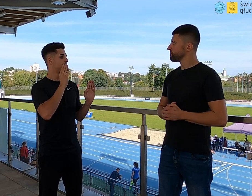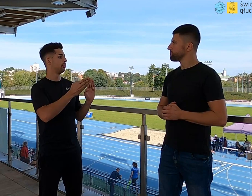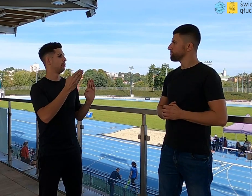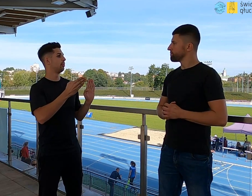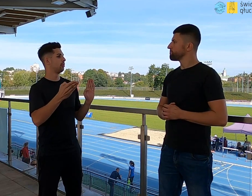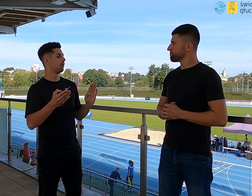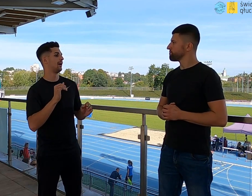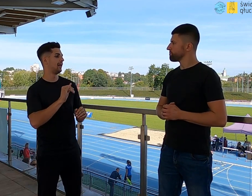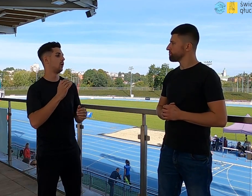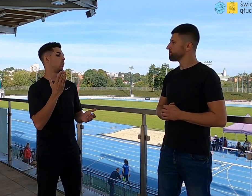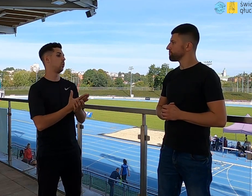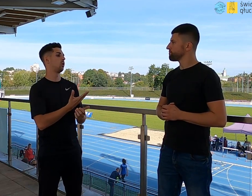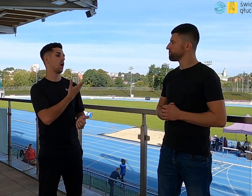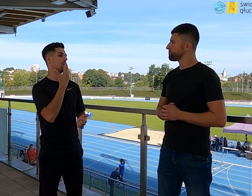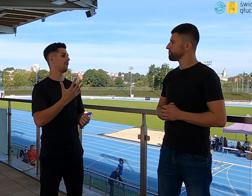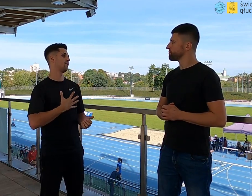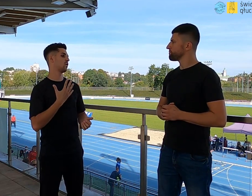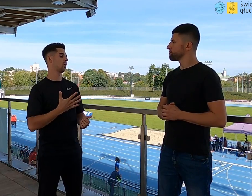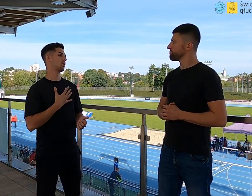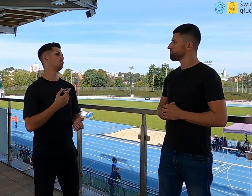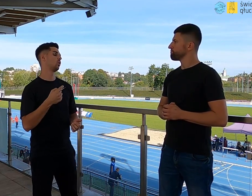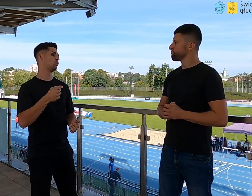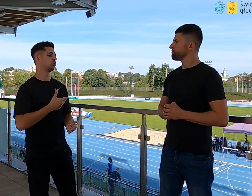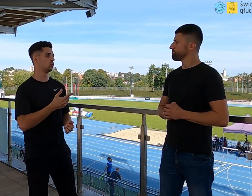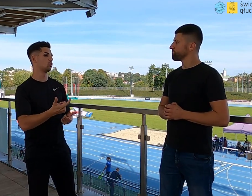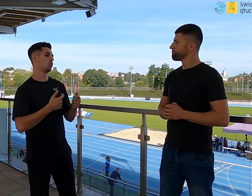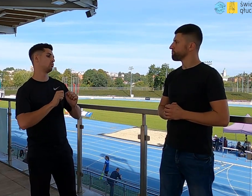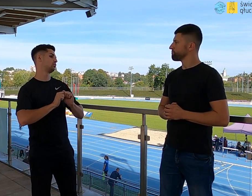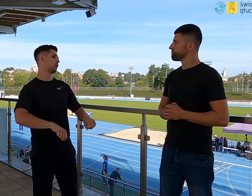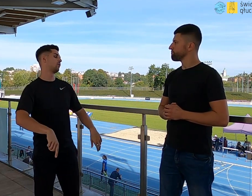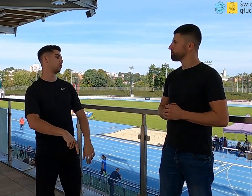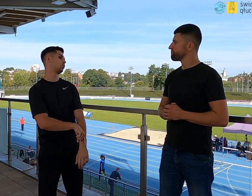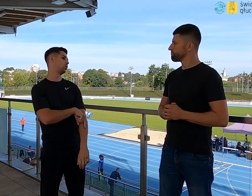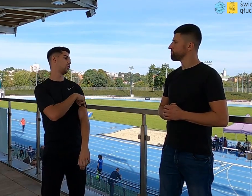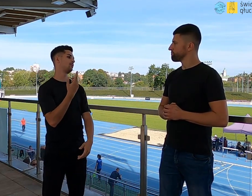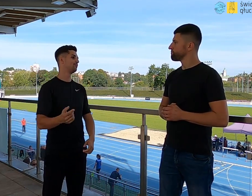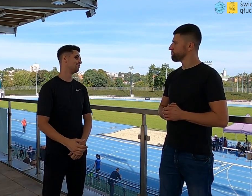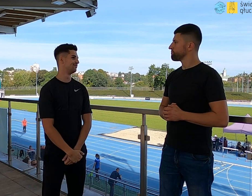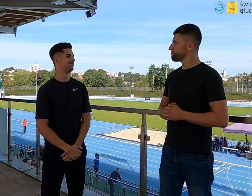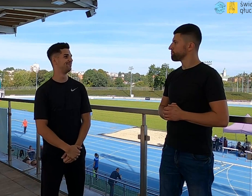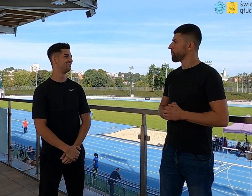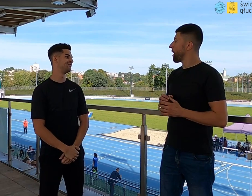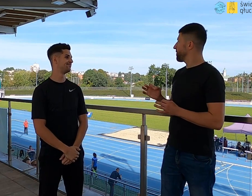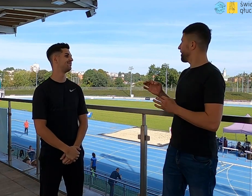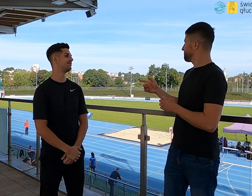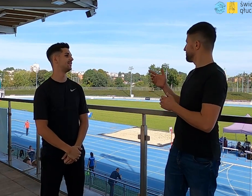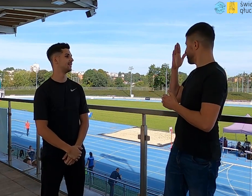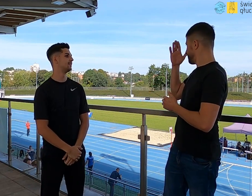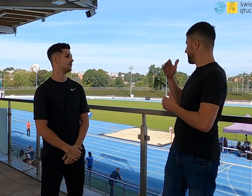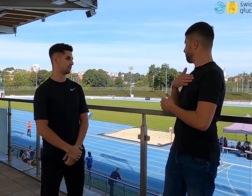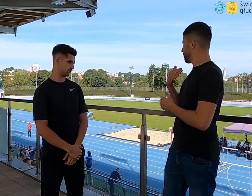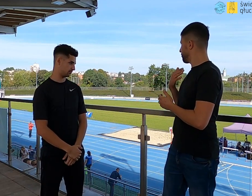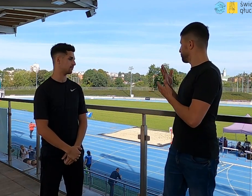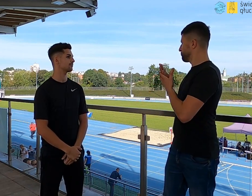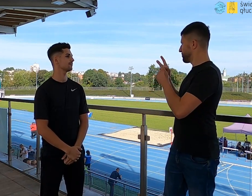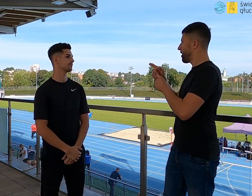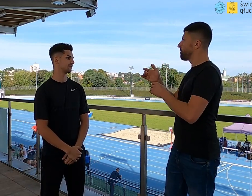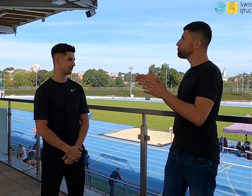My training cycles were disrupted, there was chaos in the training plans. Due to the chaos, I lost form and had to take a long break. I understand, but we have the Polish Championships in Athletics right now.